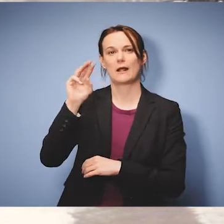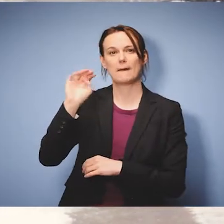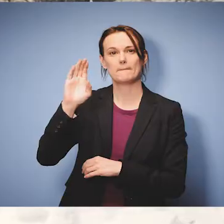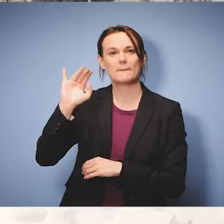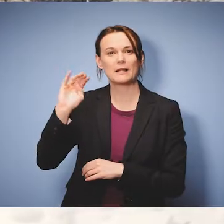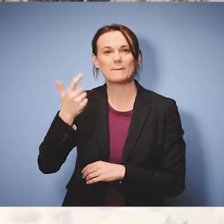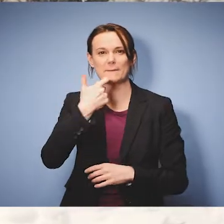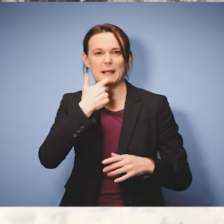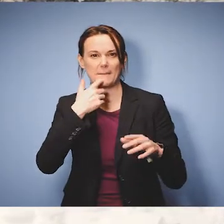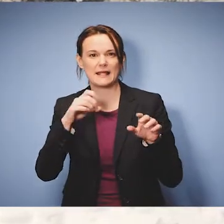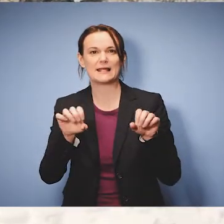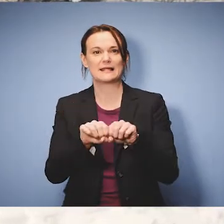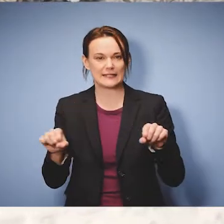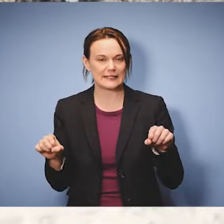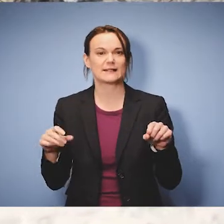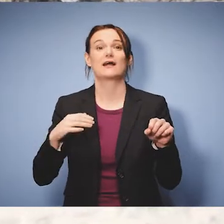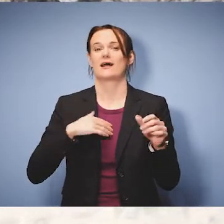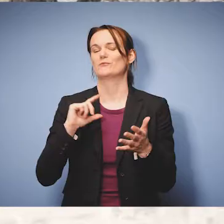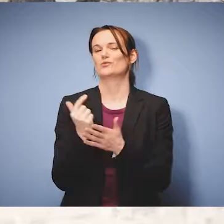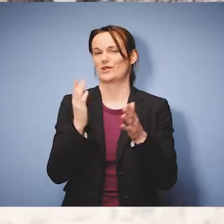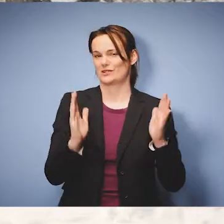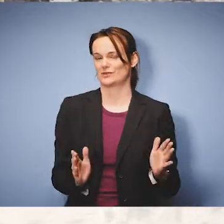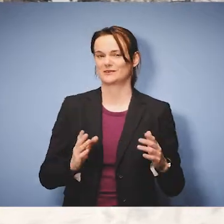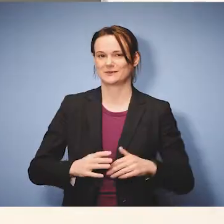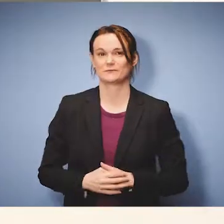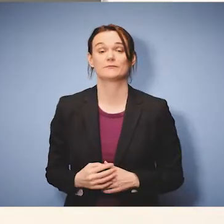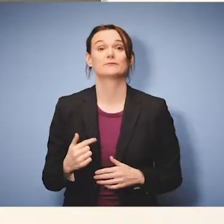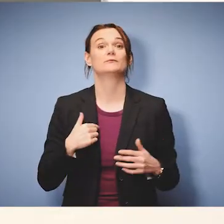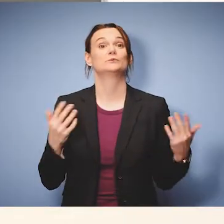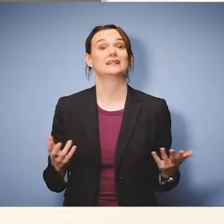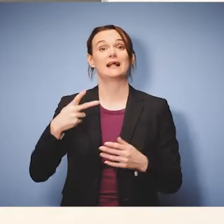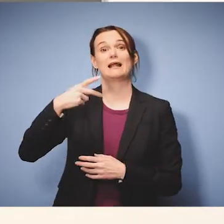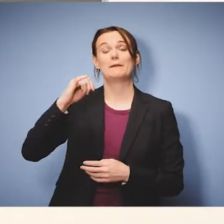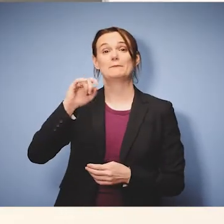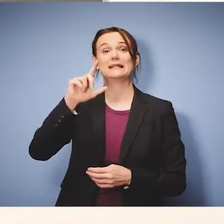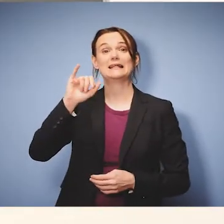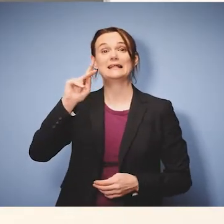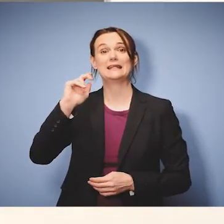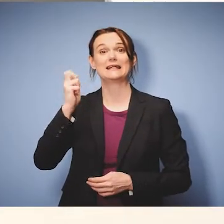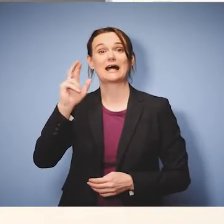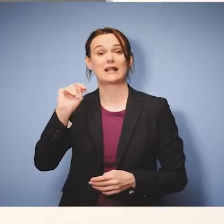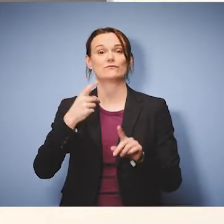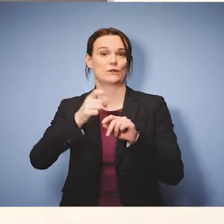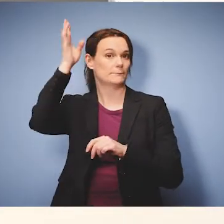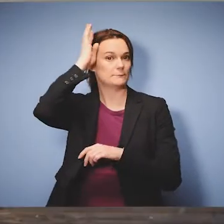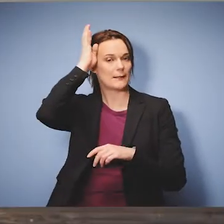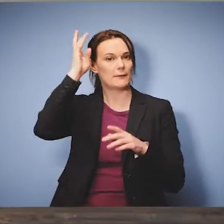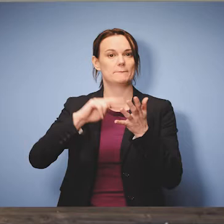and I'm alumni of the plumbing program as well. We're in the Pilikan house today. Pilikan is derived from the Mi'kmaw word new house.